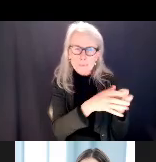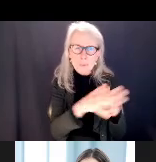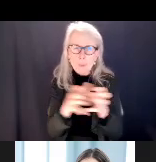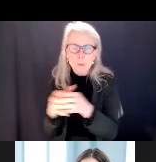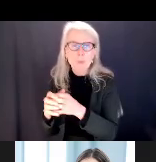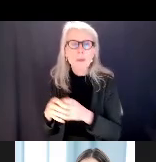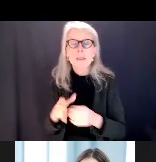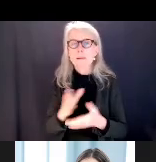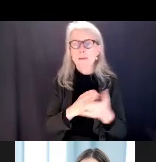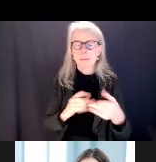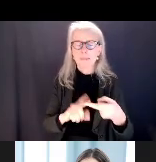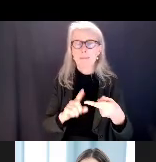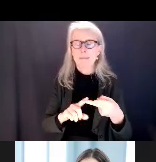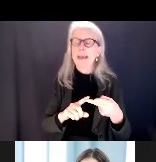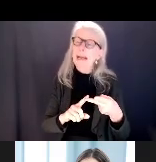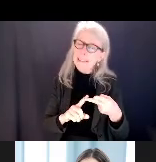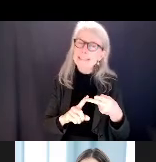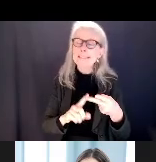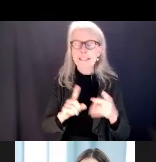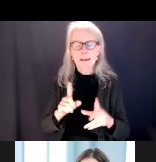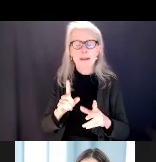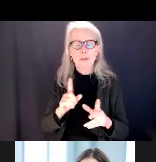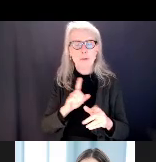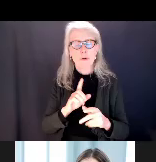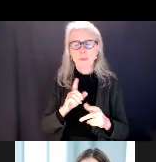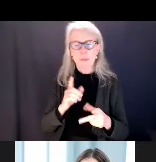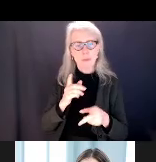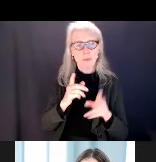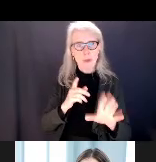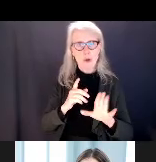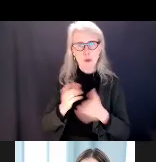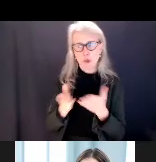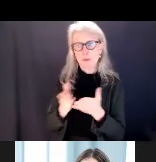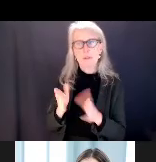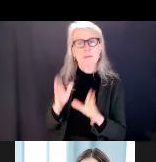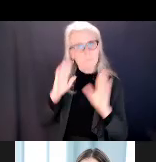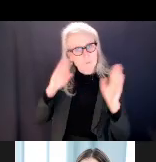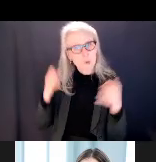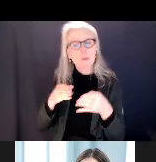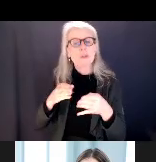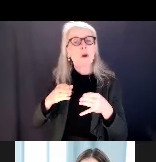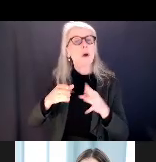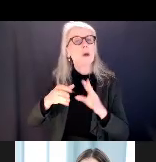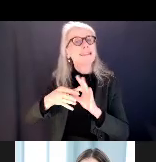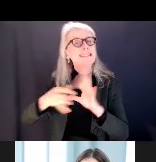the care they provide really focuses on discharge, because um they have such a short amount of time